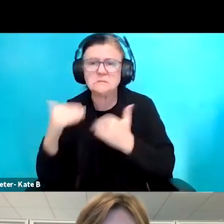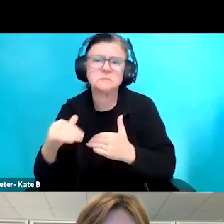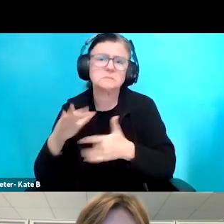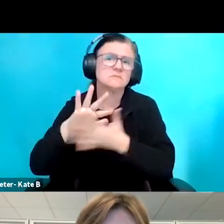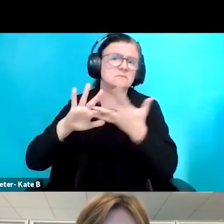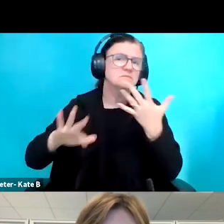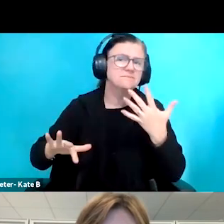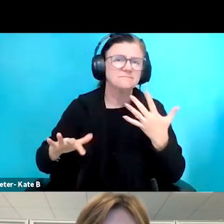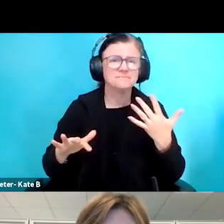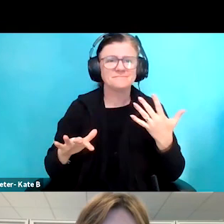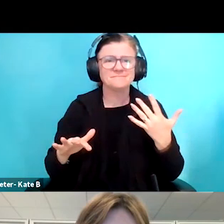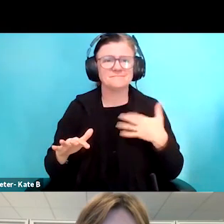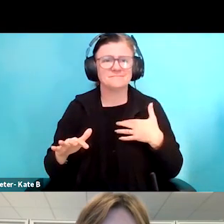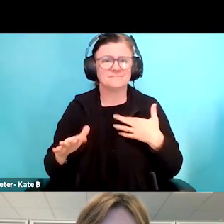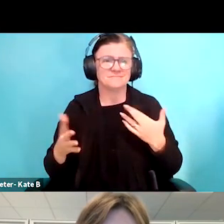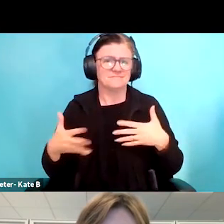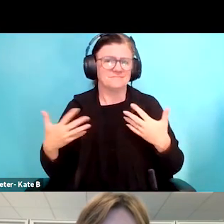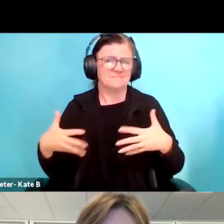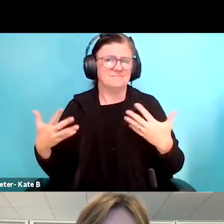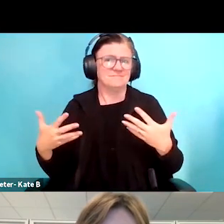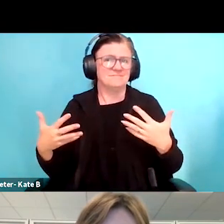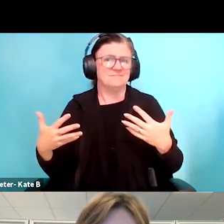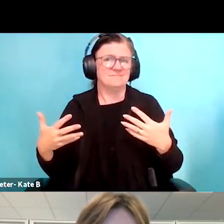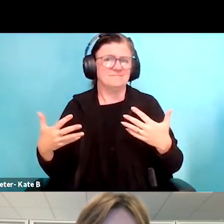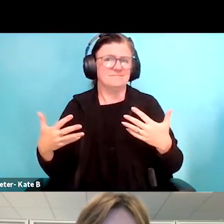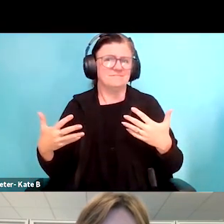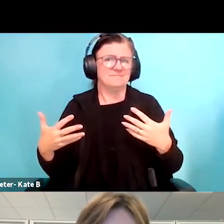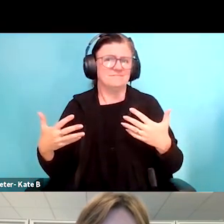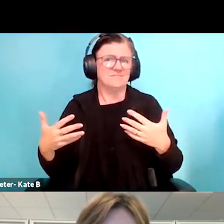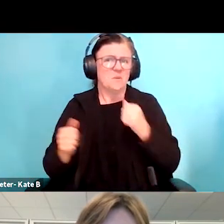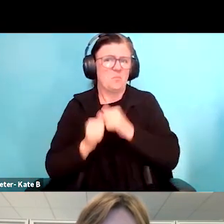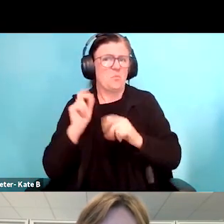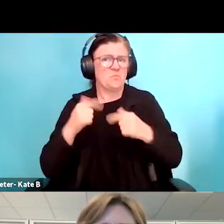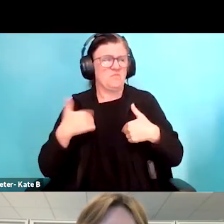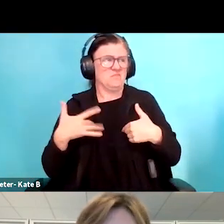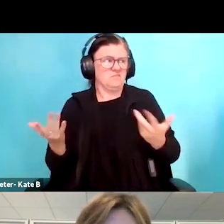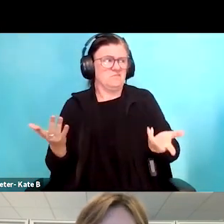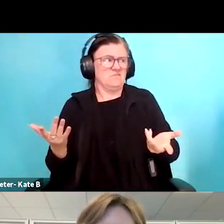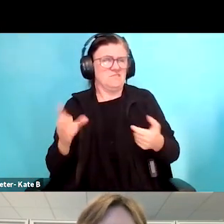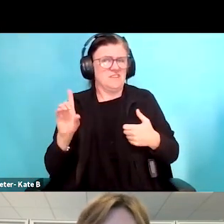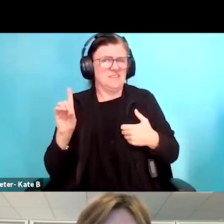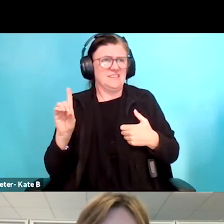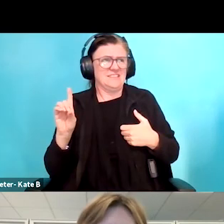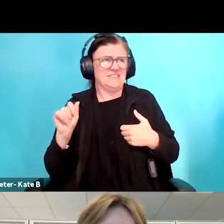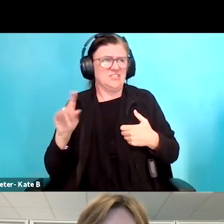like I was supposed to be literate digitally. You know people didn’t encourage me to do